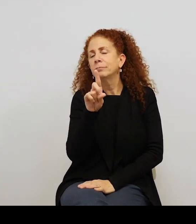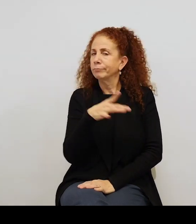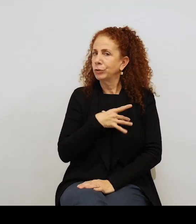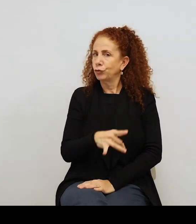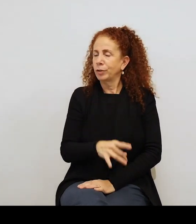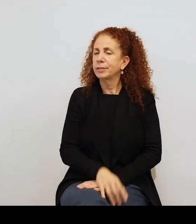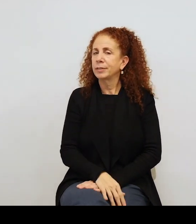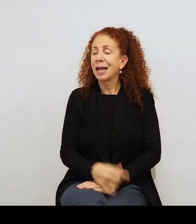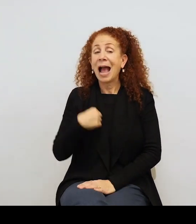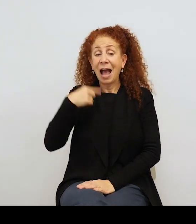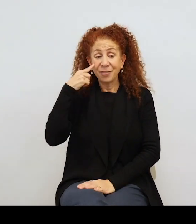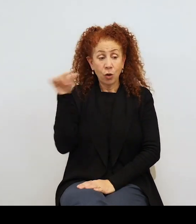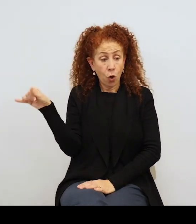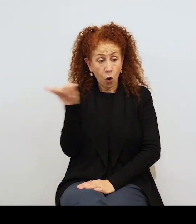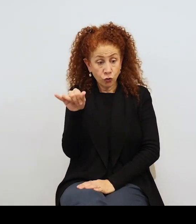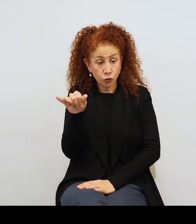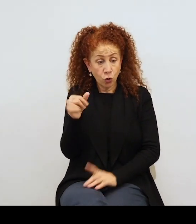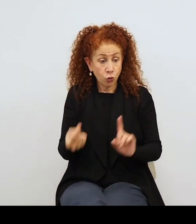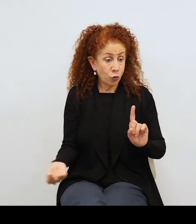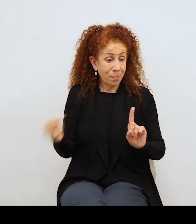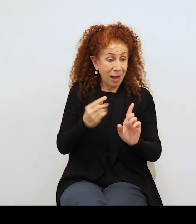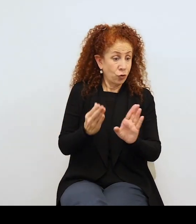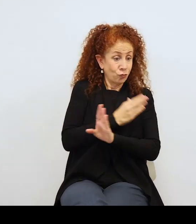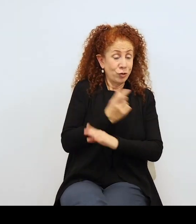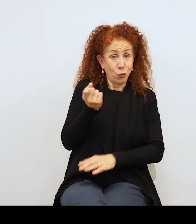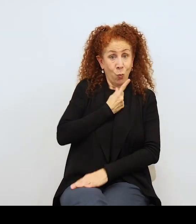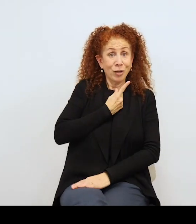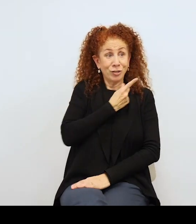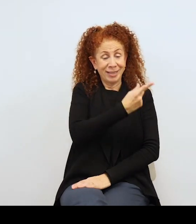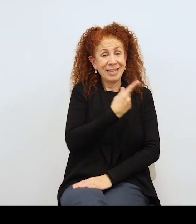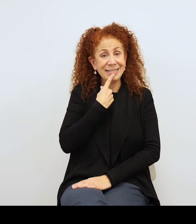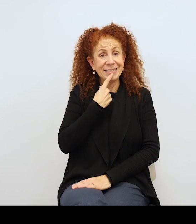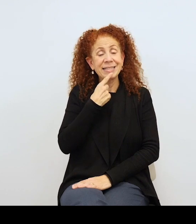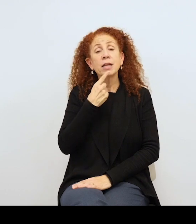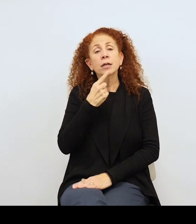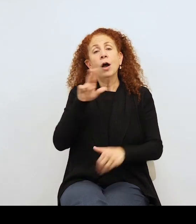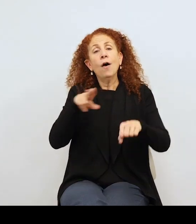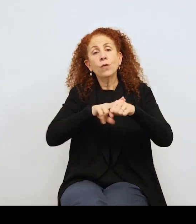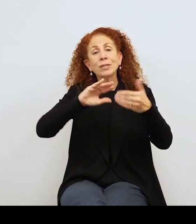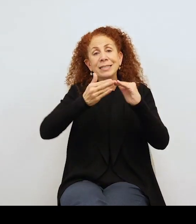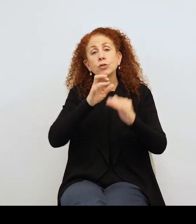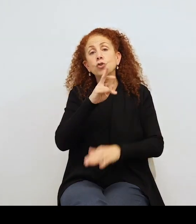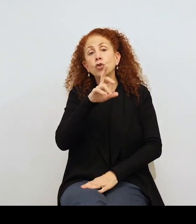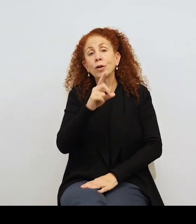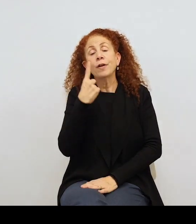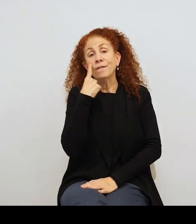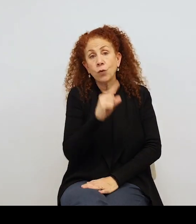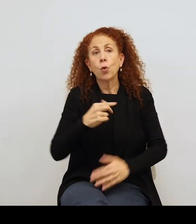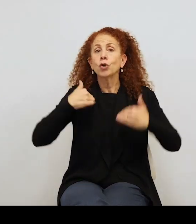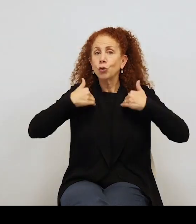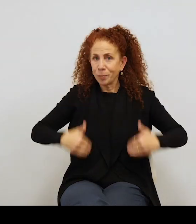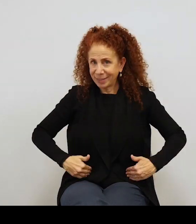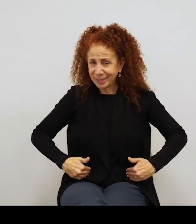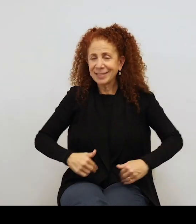Because I think also, linking back to the last question-- because you said of course cities are curated for humans,